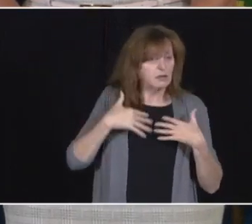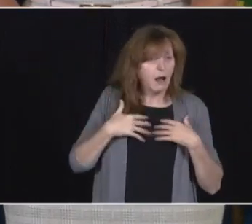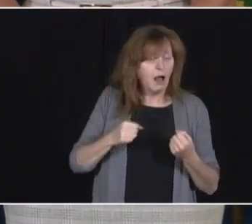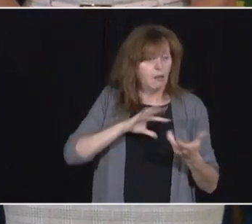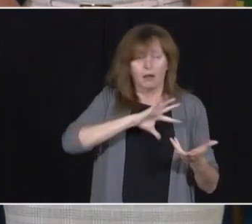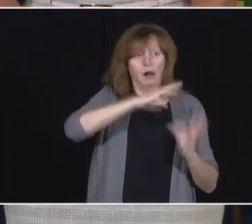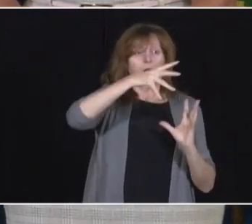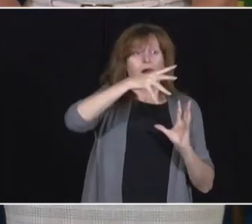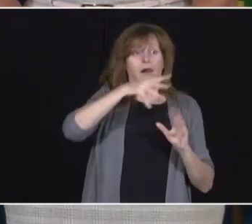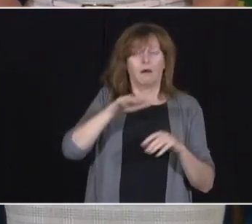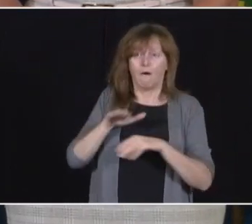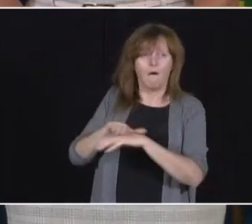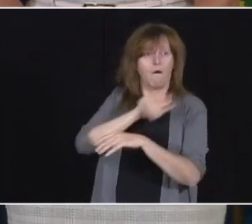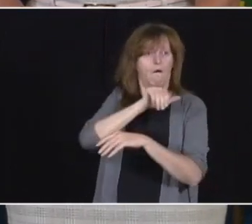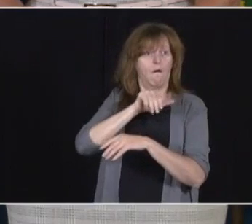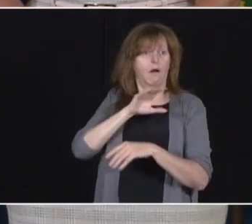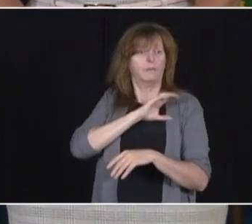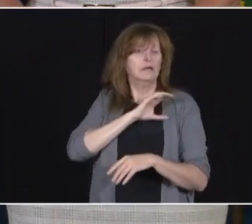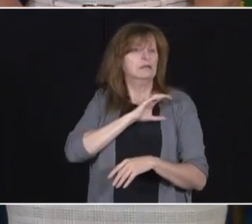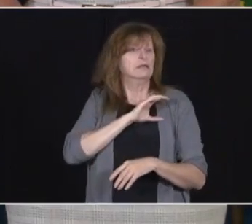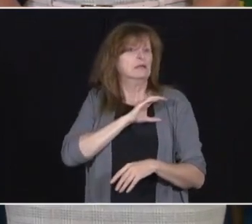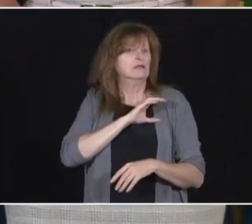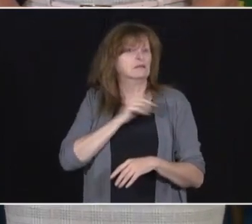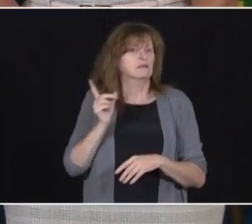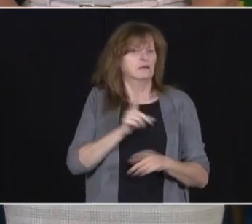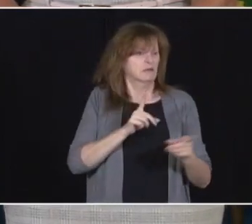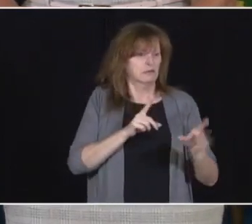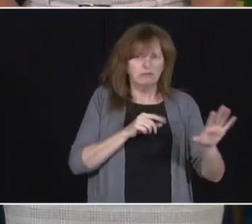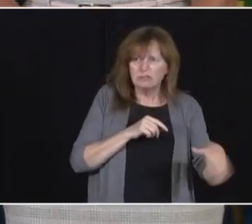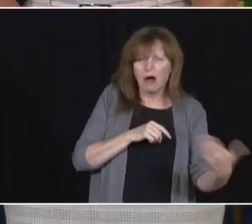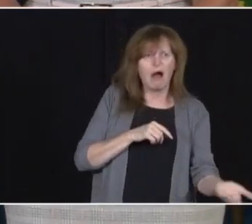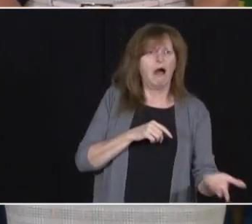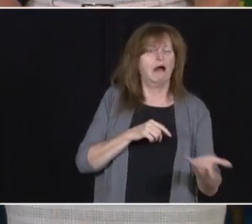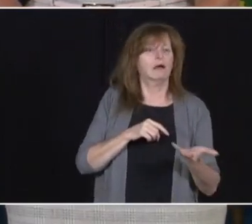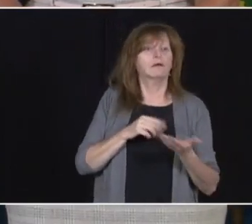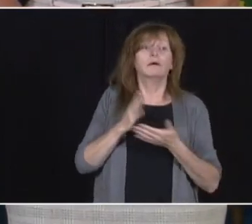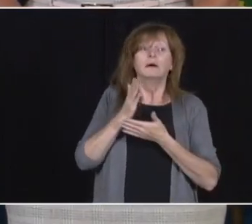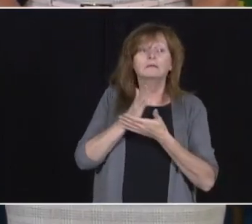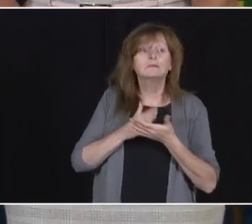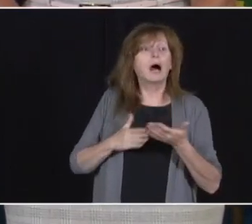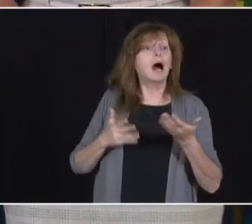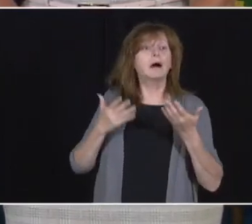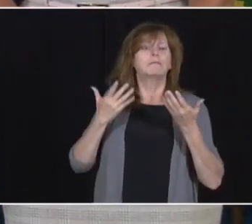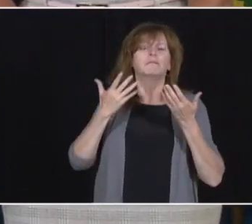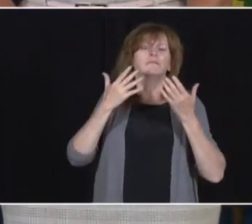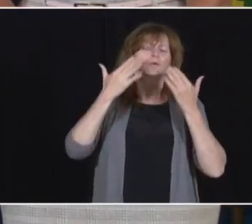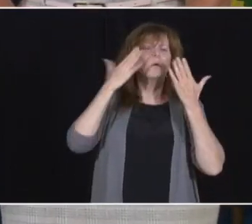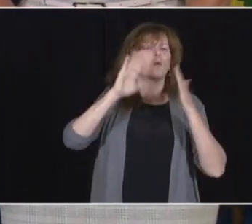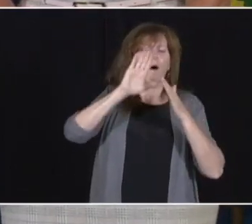He said that you cannot say that it is a system that is working. What we have seen really recently, instances of